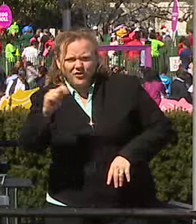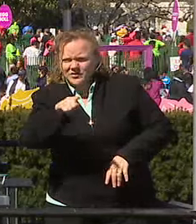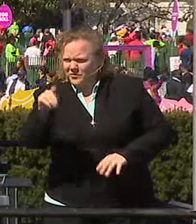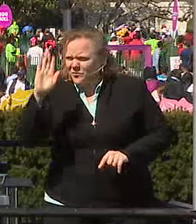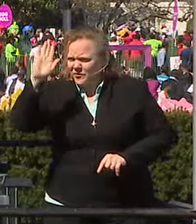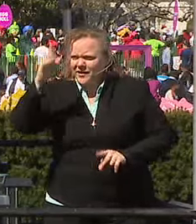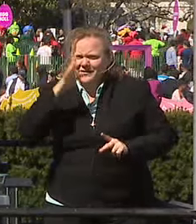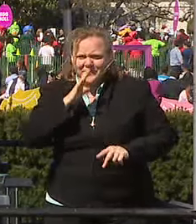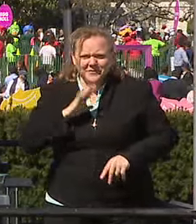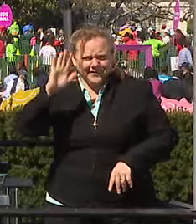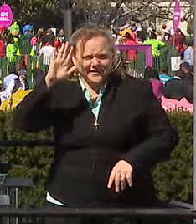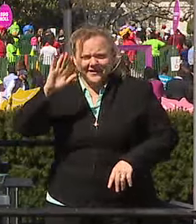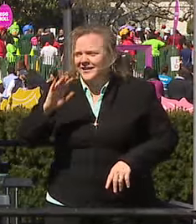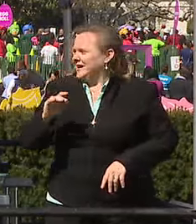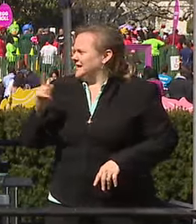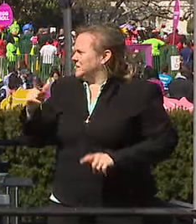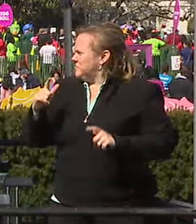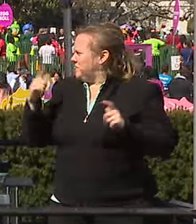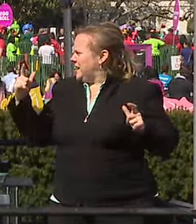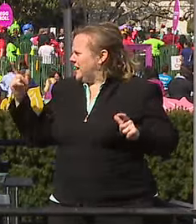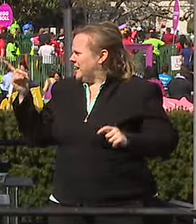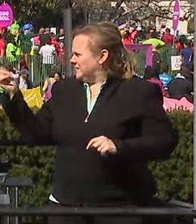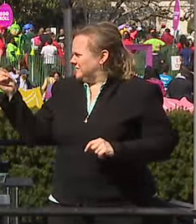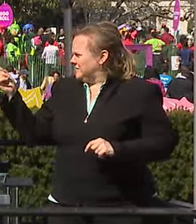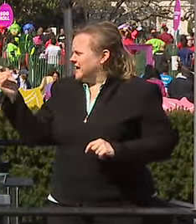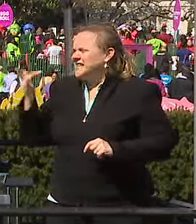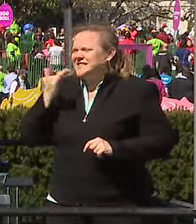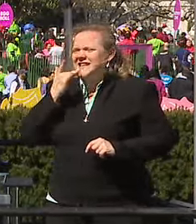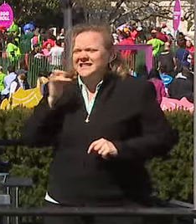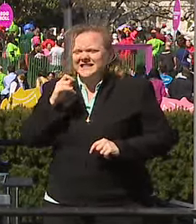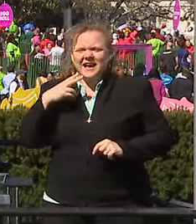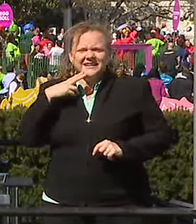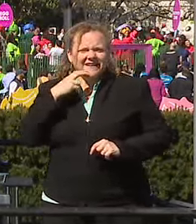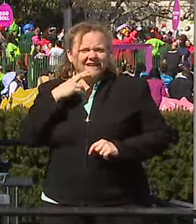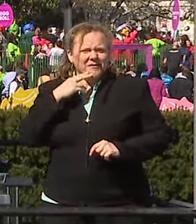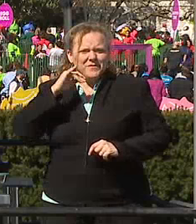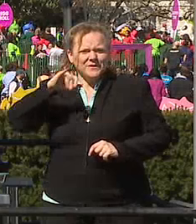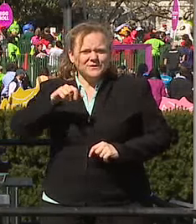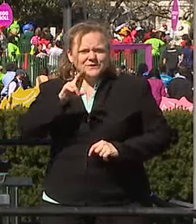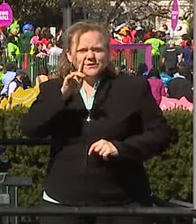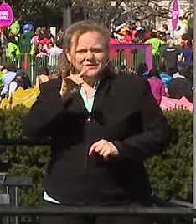It tastes like Juicy Fruit almost, like the gum. Male Speaker: Okay. Kwame Onwuachi: Yeah, and it comes from Southeast Asia.